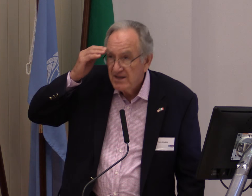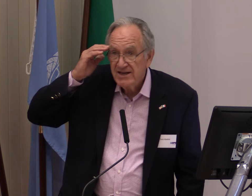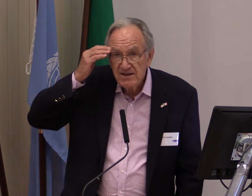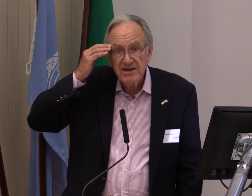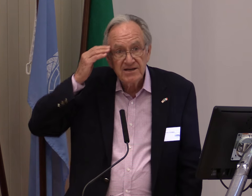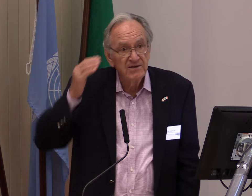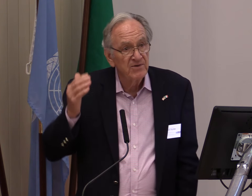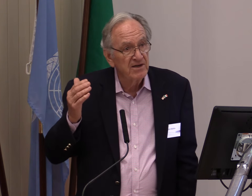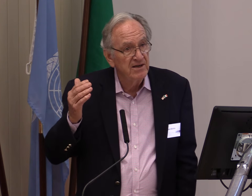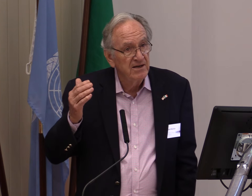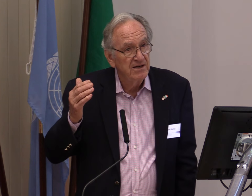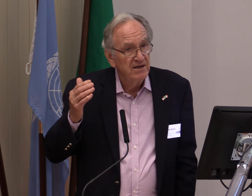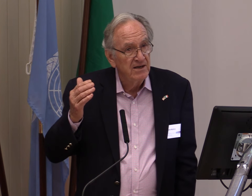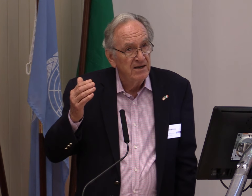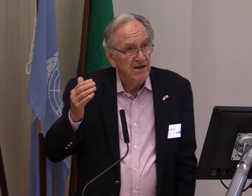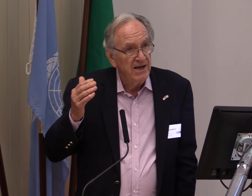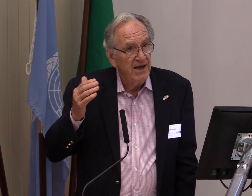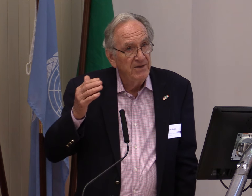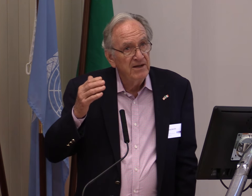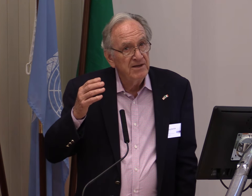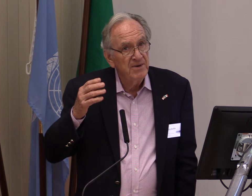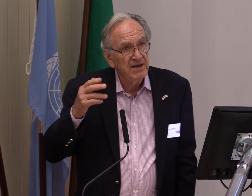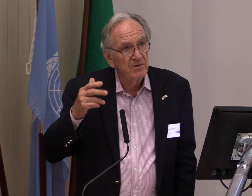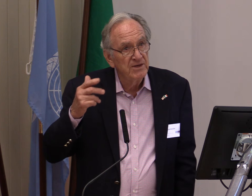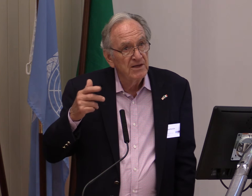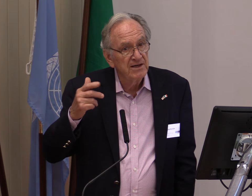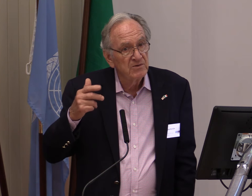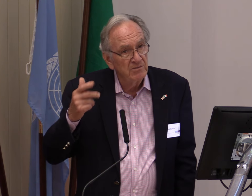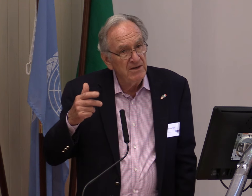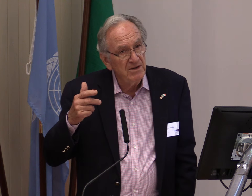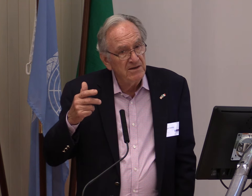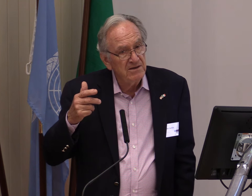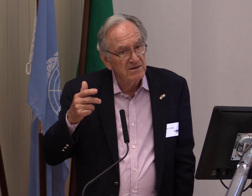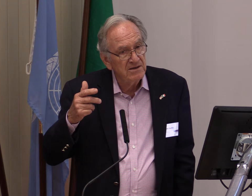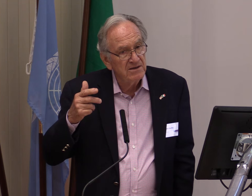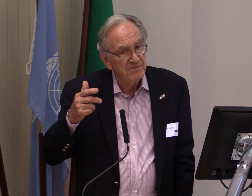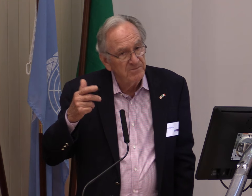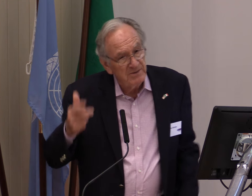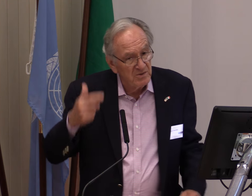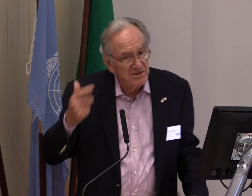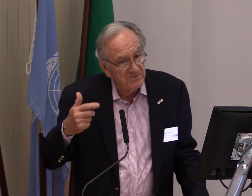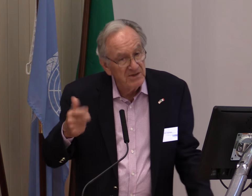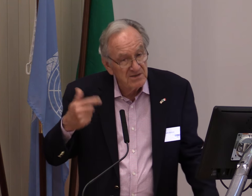they think differently, and then they begin to realise, maybe people with disabilities